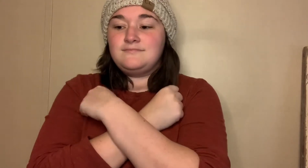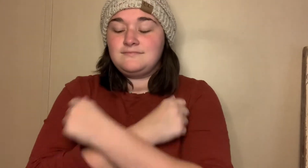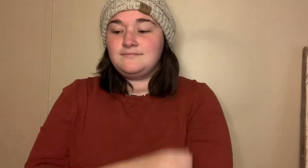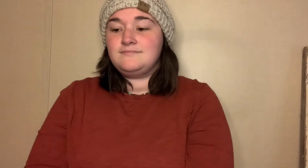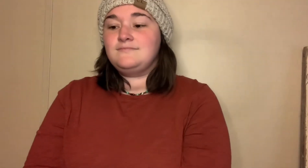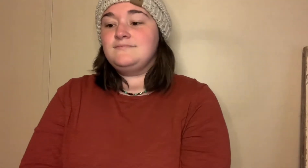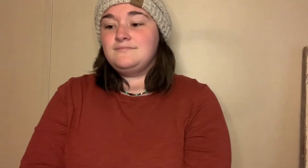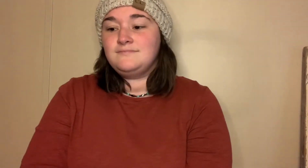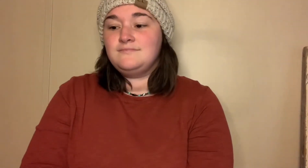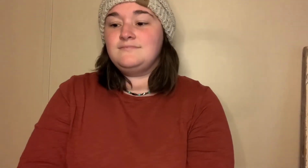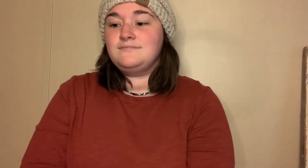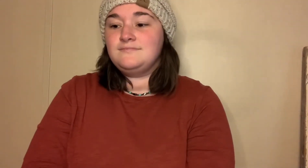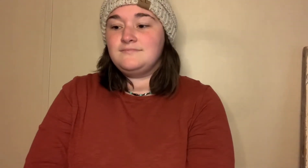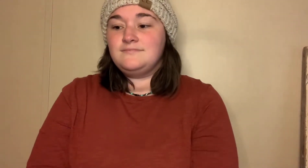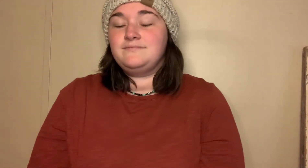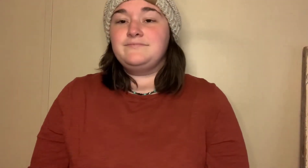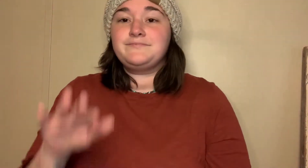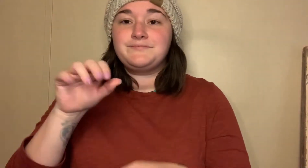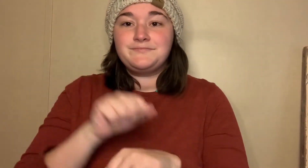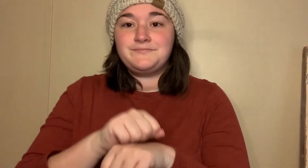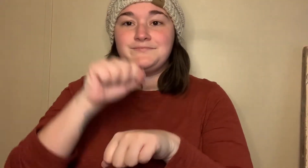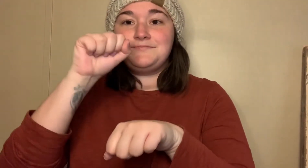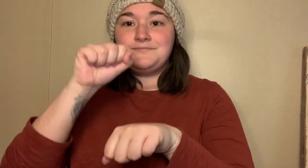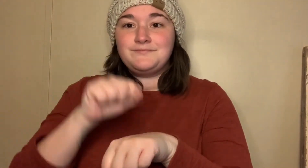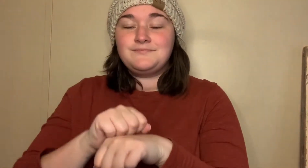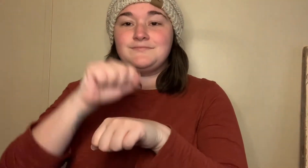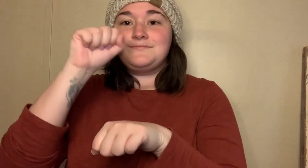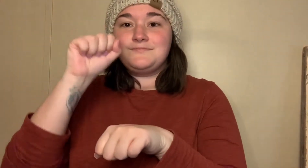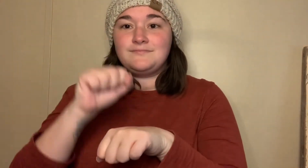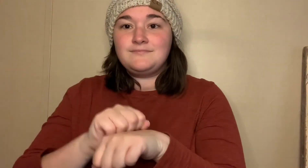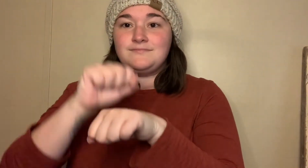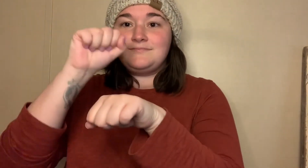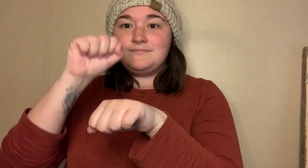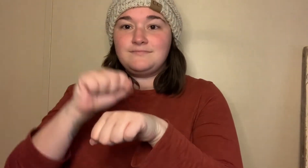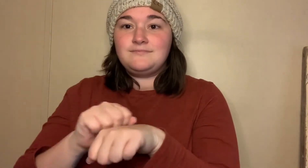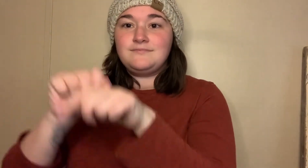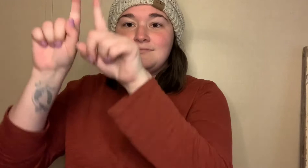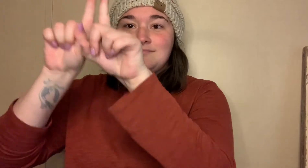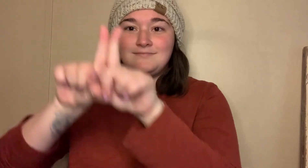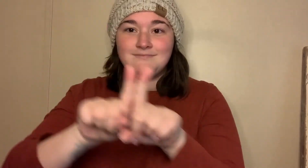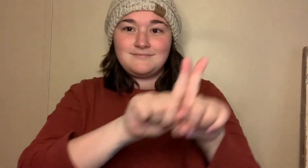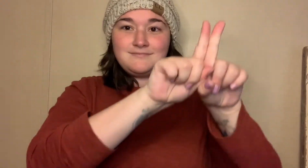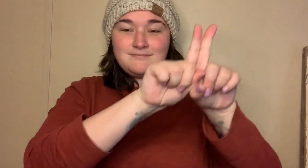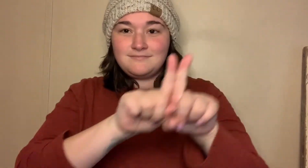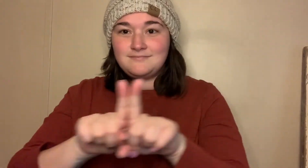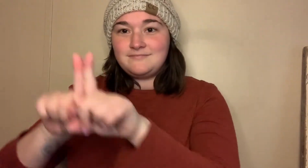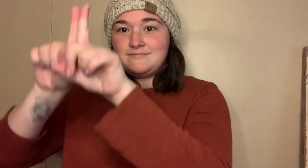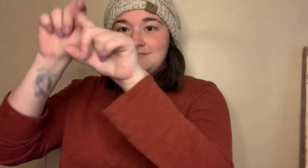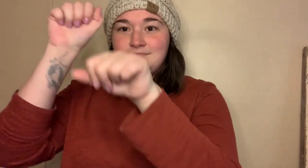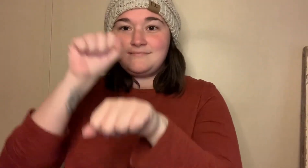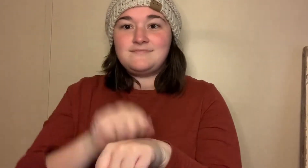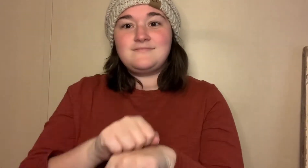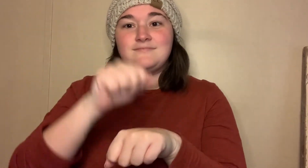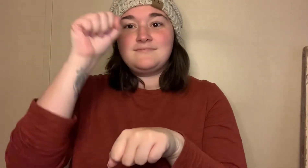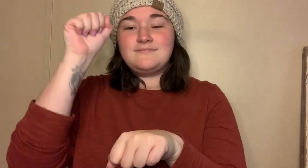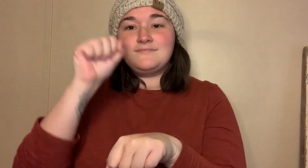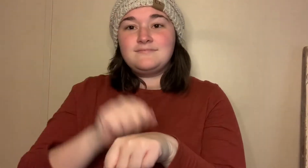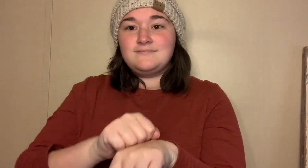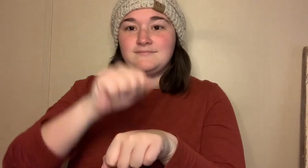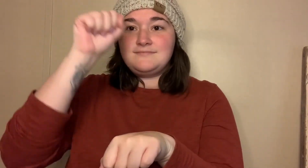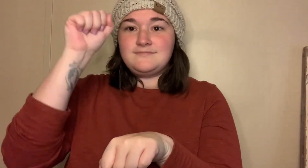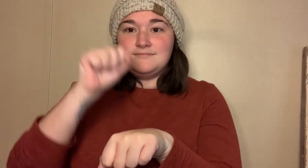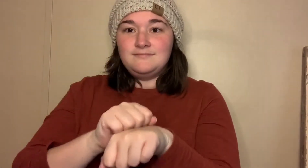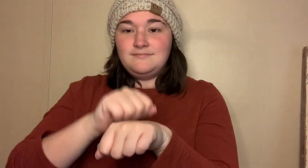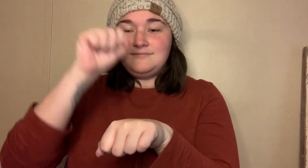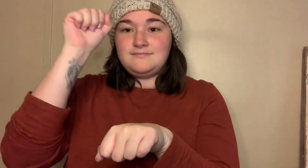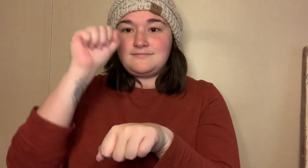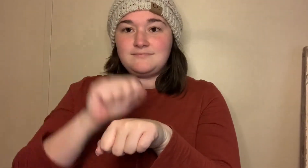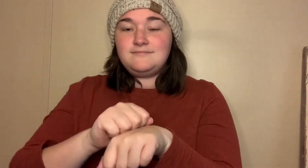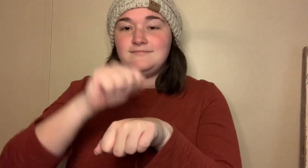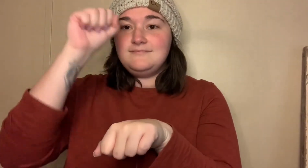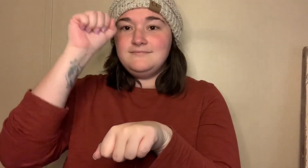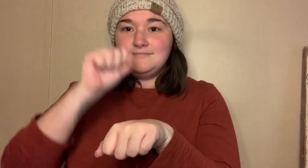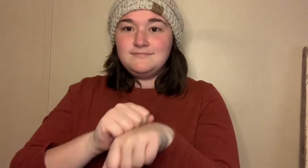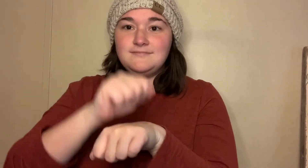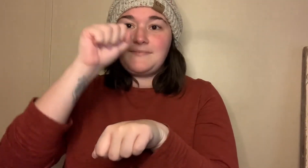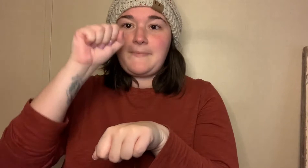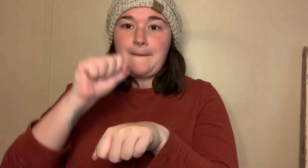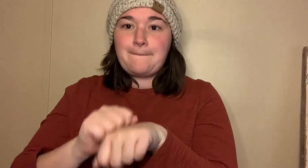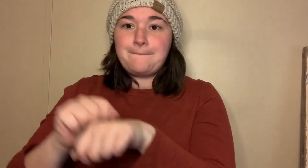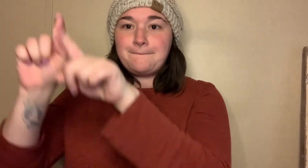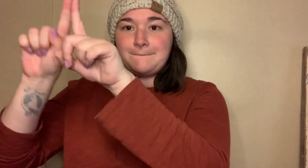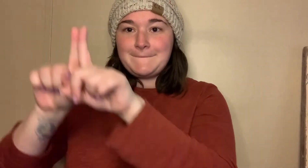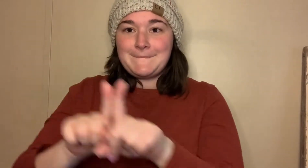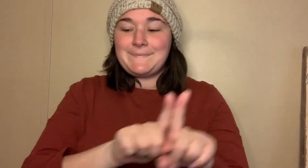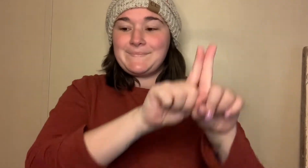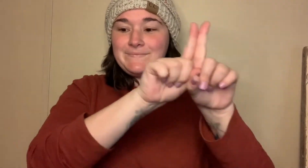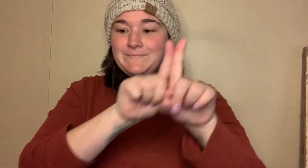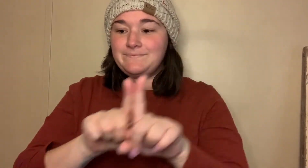we will work with each other we will work side by side we will work with each other we will work side by side